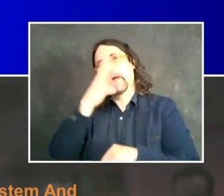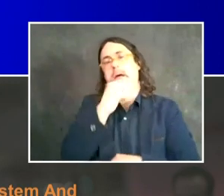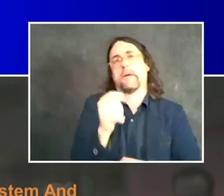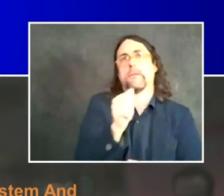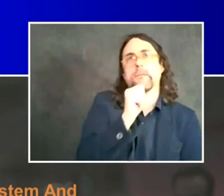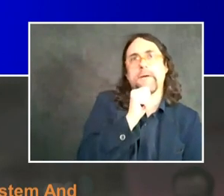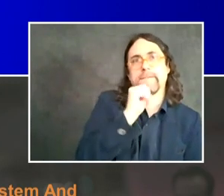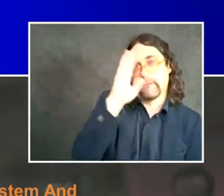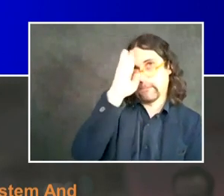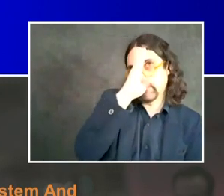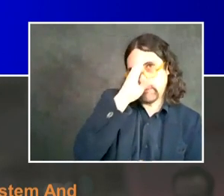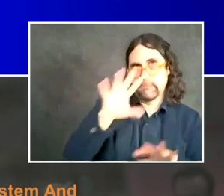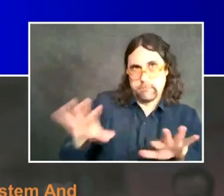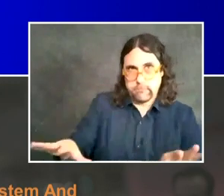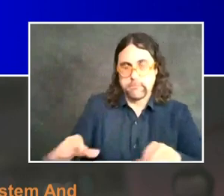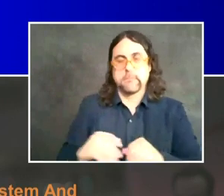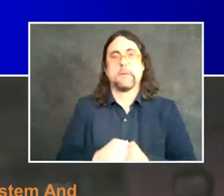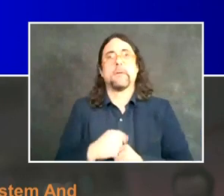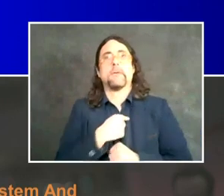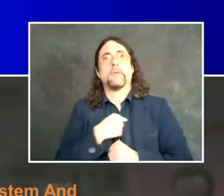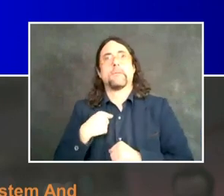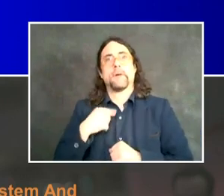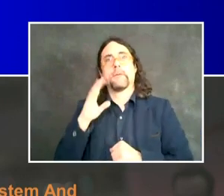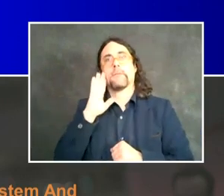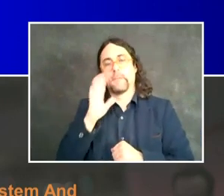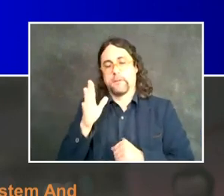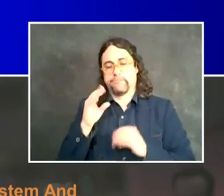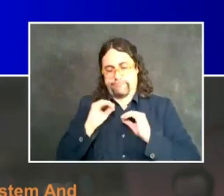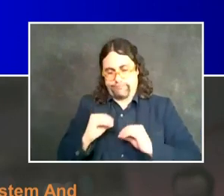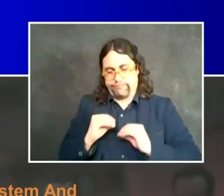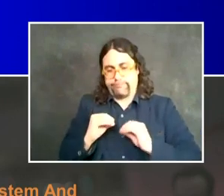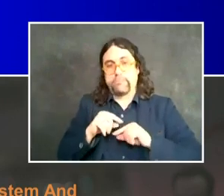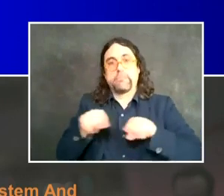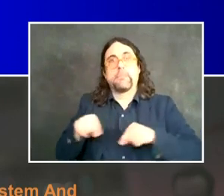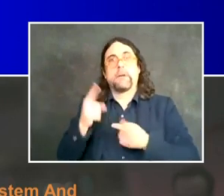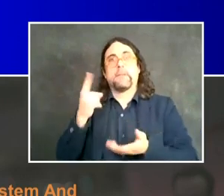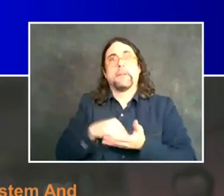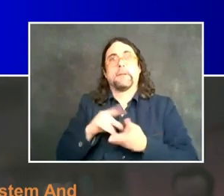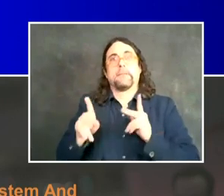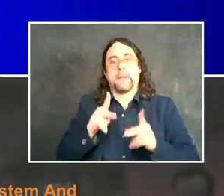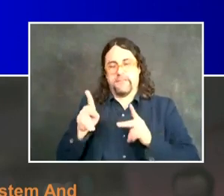PERSONNEL AND OTHER STAFF. THE DEPARTMENT OF DEFENSE WILL